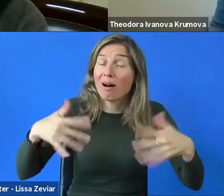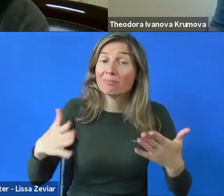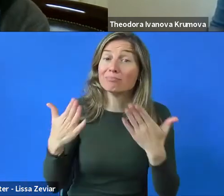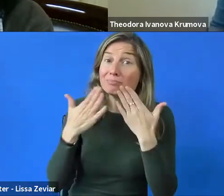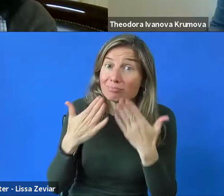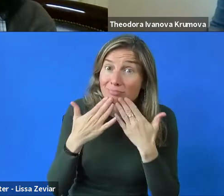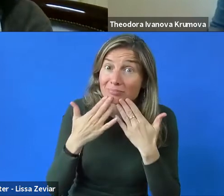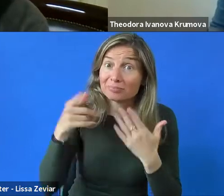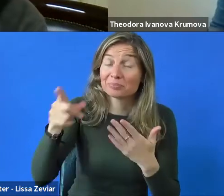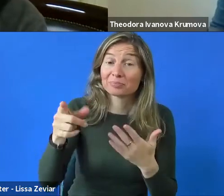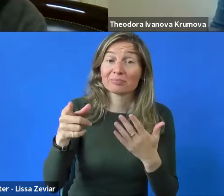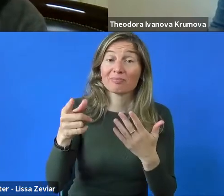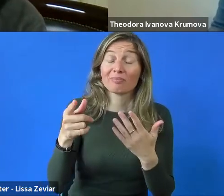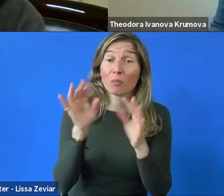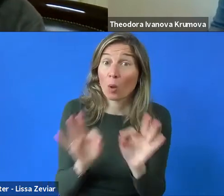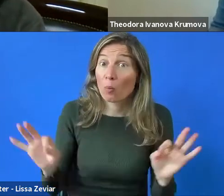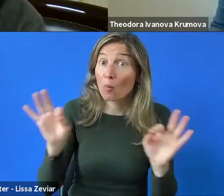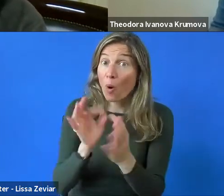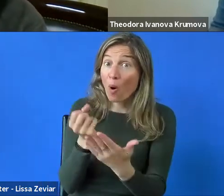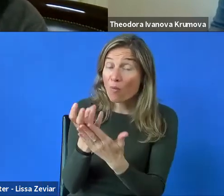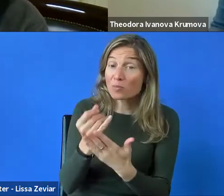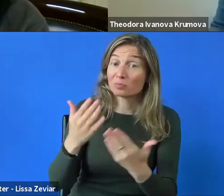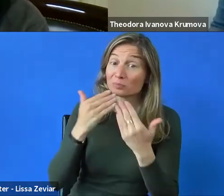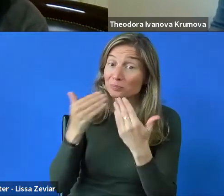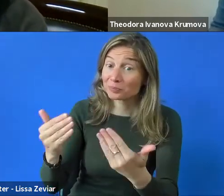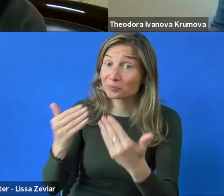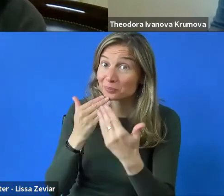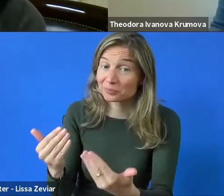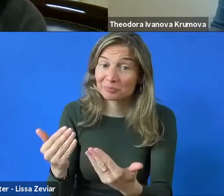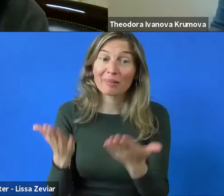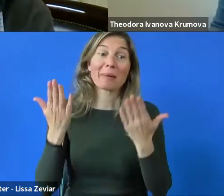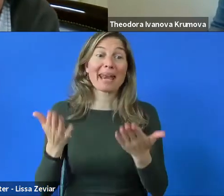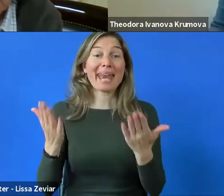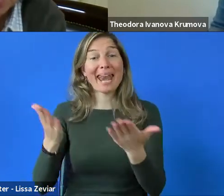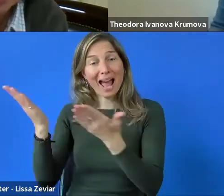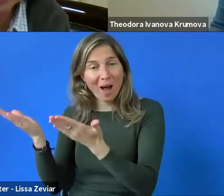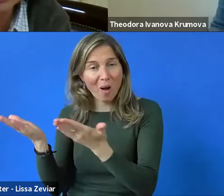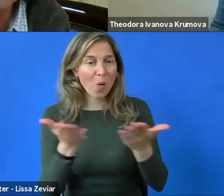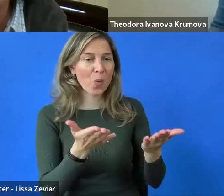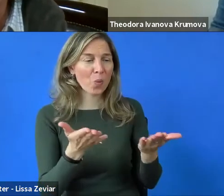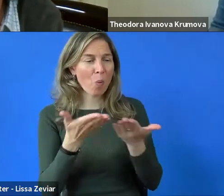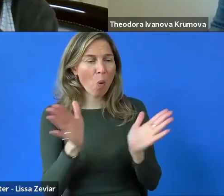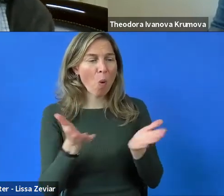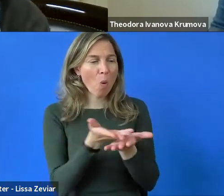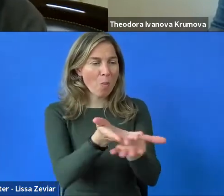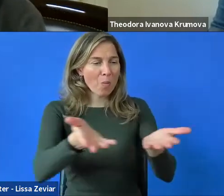that you were providing for all of us but now, I open the floor for questions